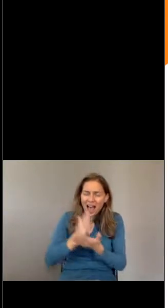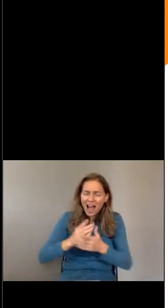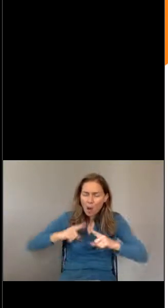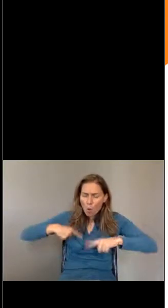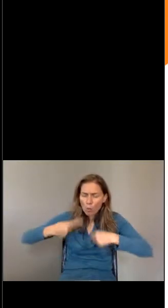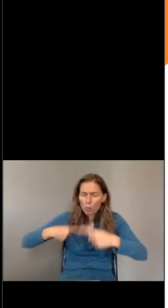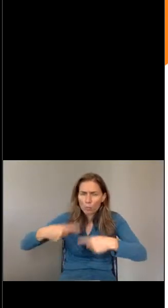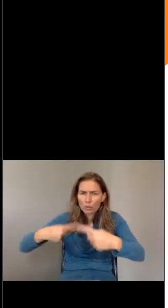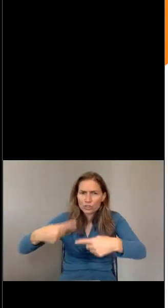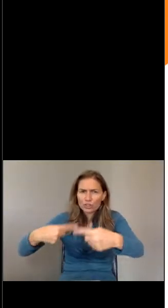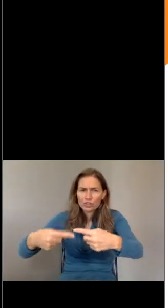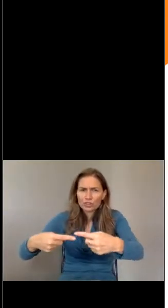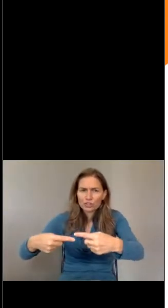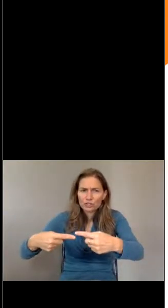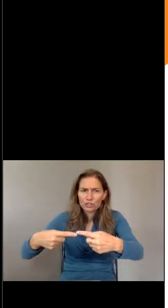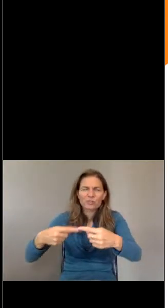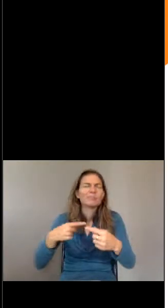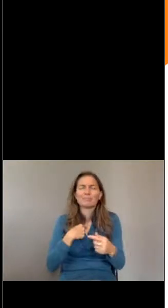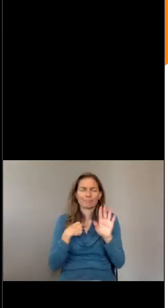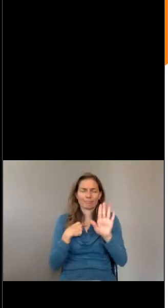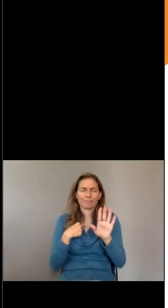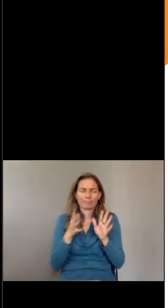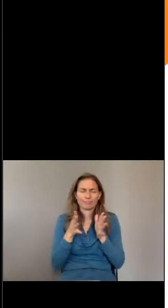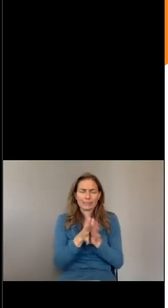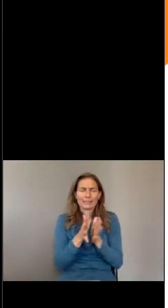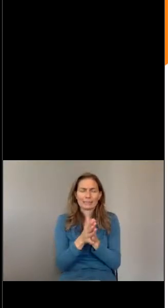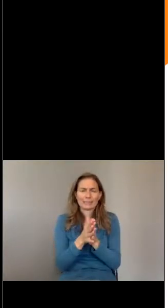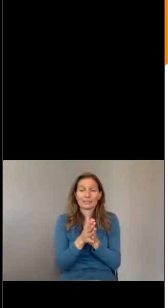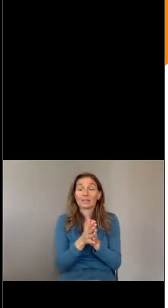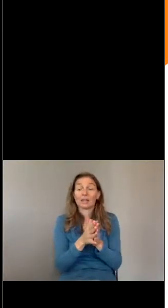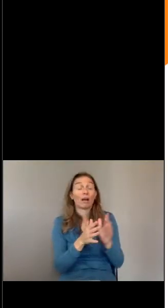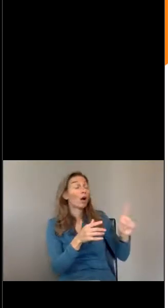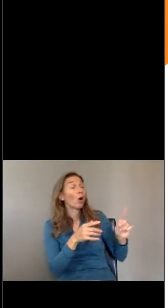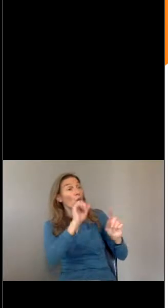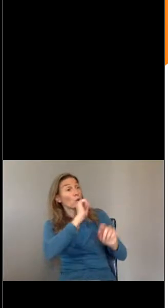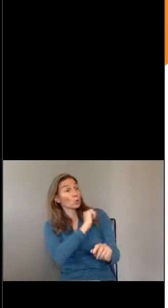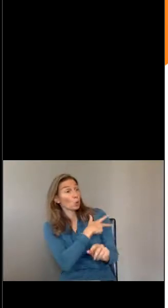and social protection schemes is less and less related